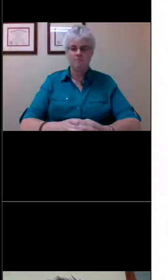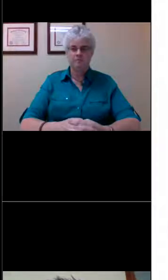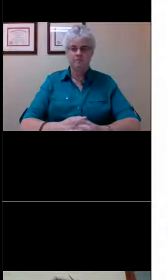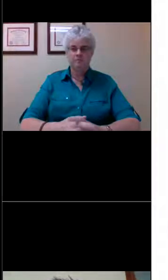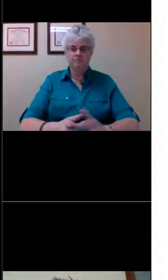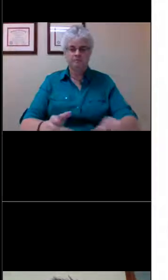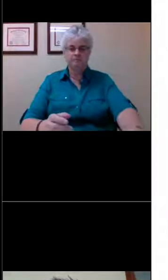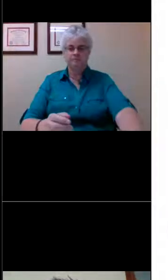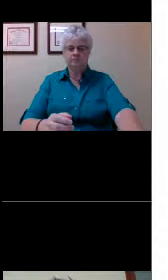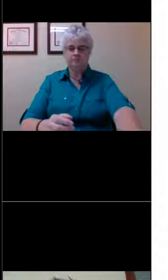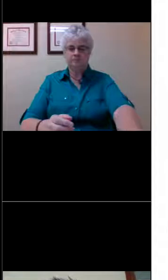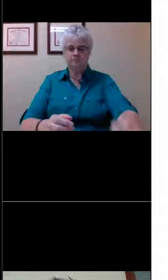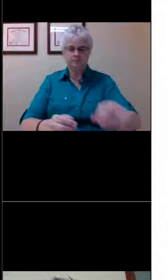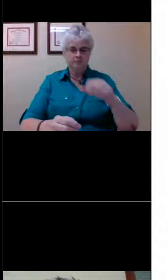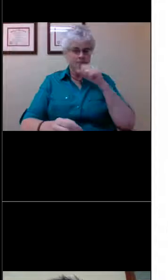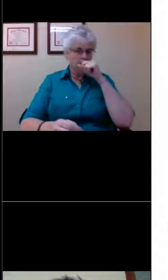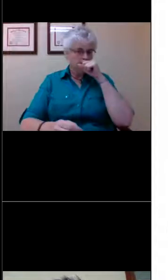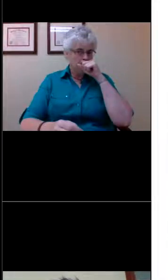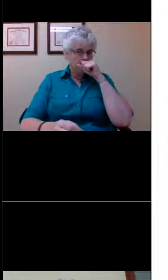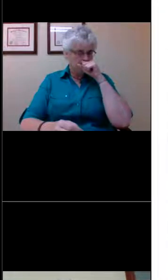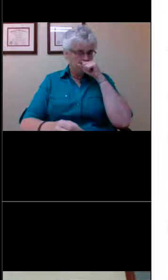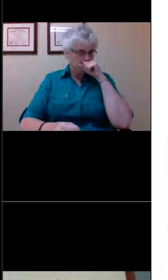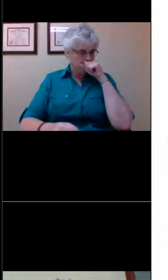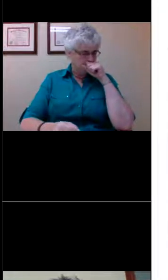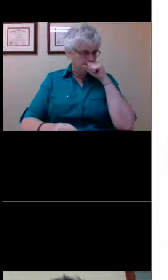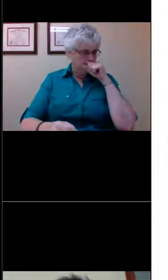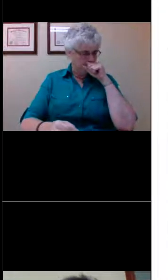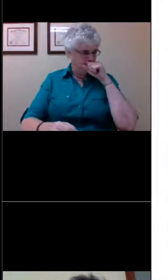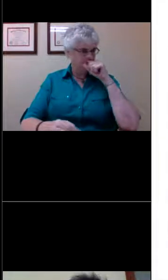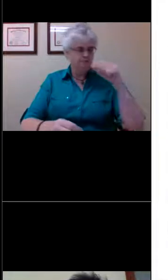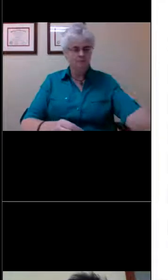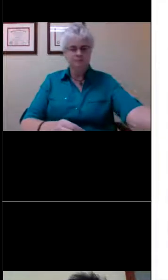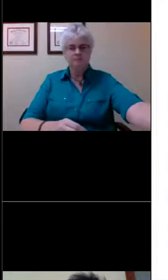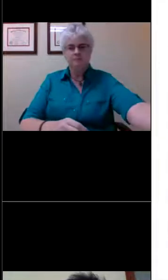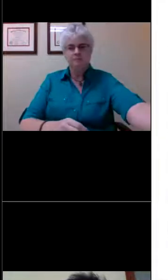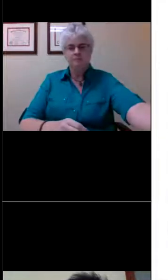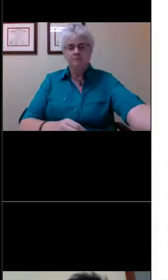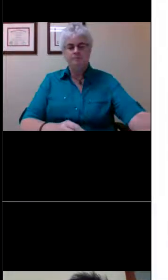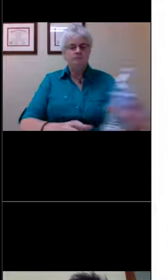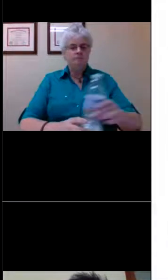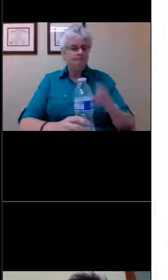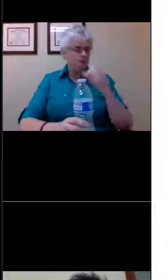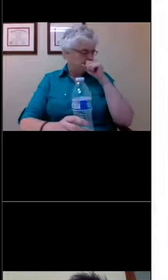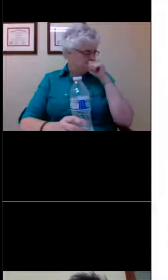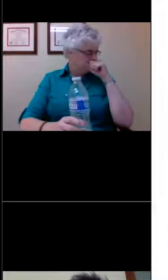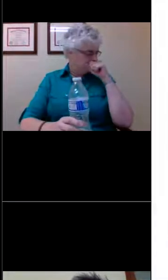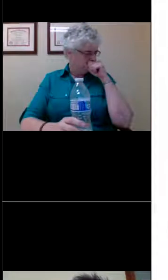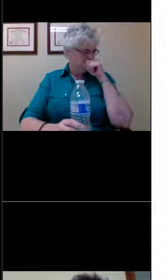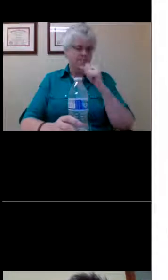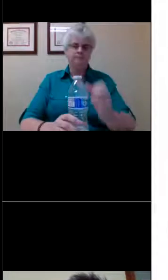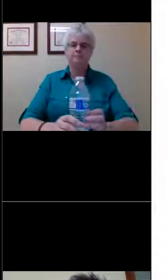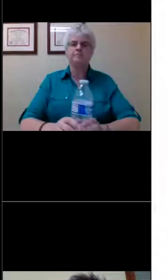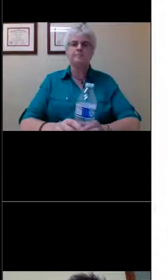And this series began with a 5 webinar series back in 2018 that focused